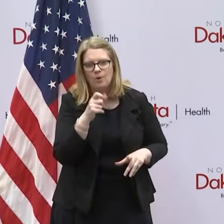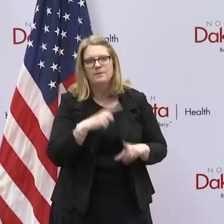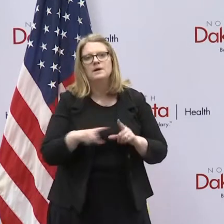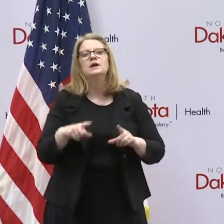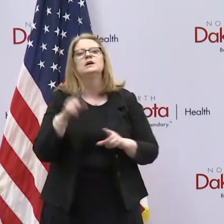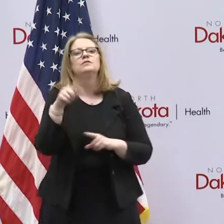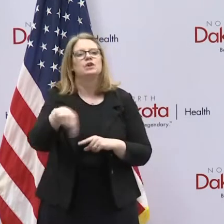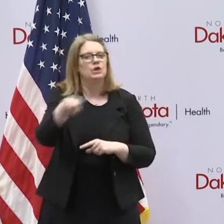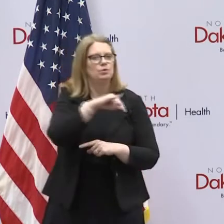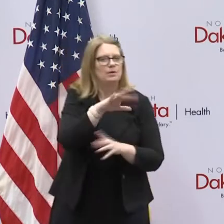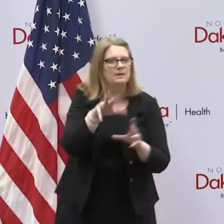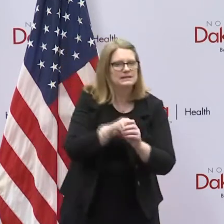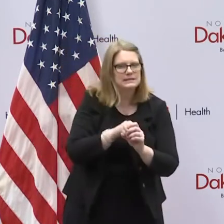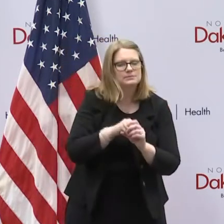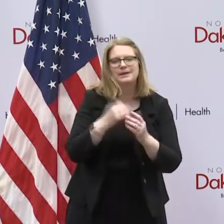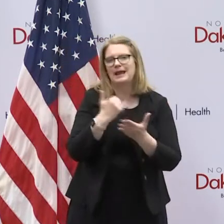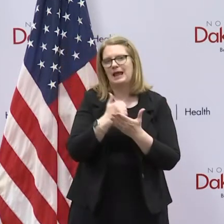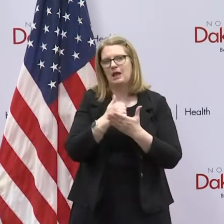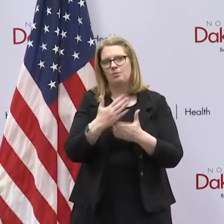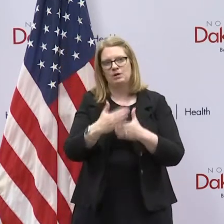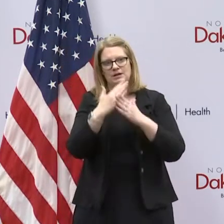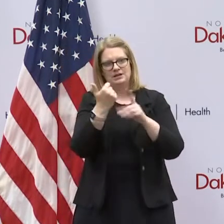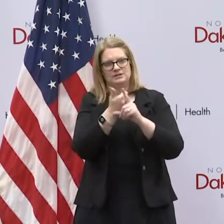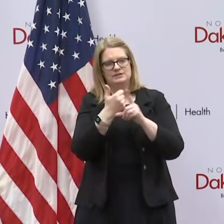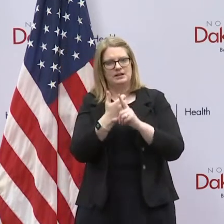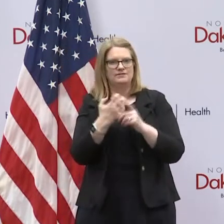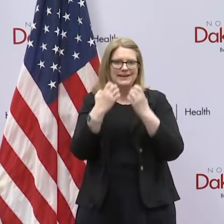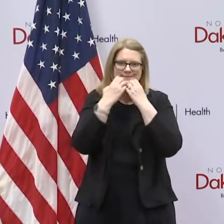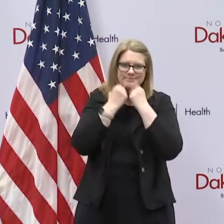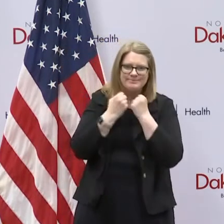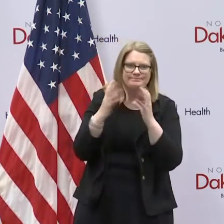TO NOTIFY YOU WITHOUT KNOWING WHO YOU ARE, SO THIS IS A WAY FOR YOU TO PARTICIPATE, HELP